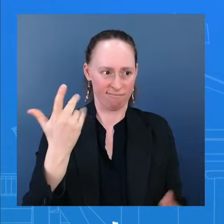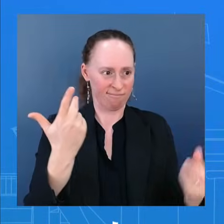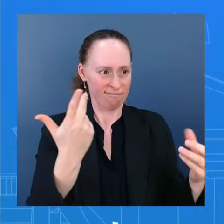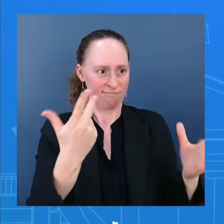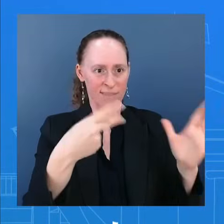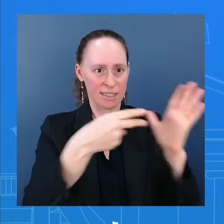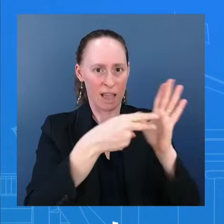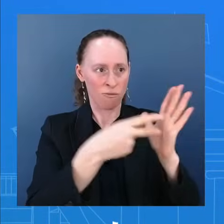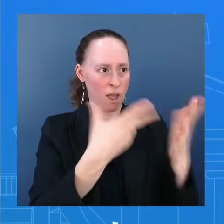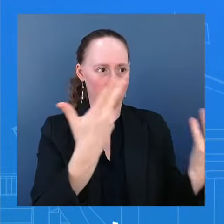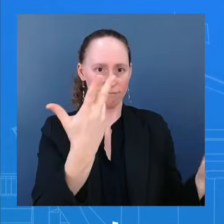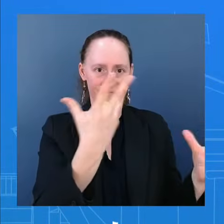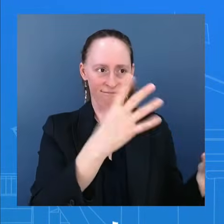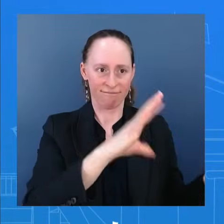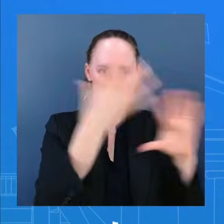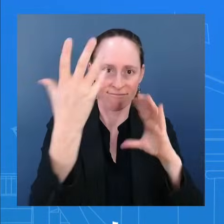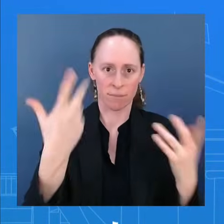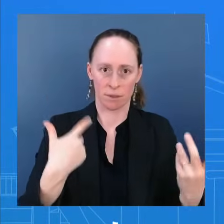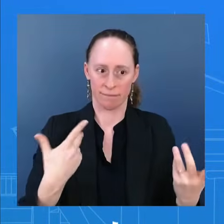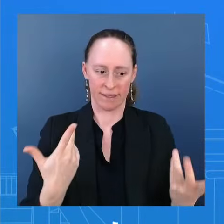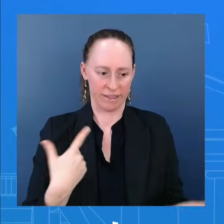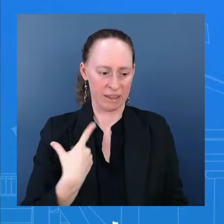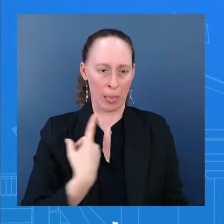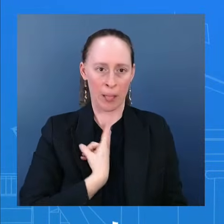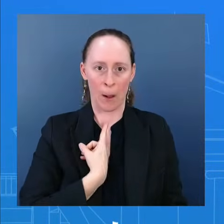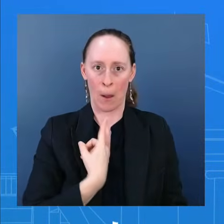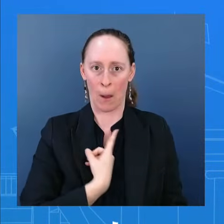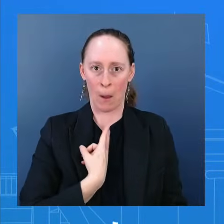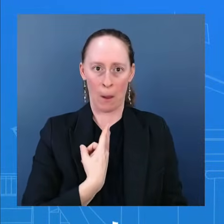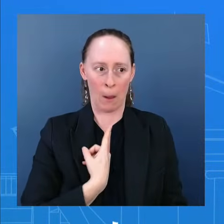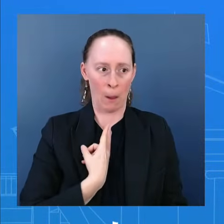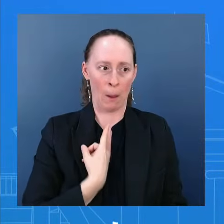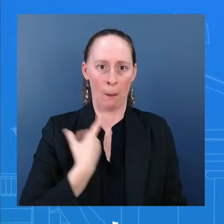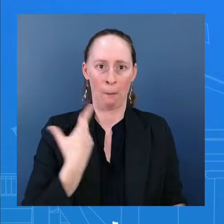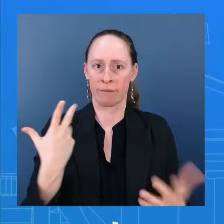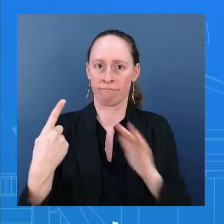So, th- -- they're -- they're at a moment of weakness and desperation.